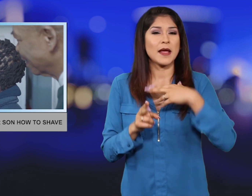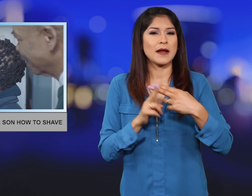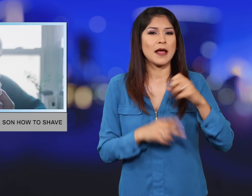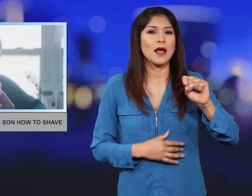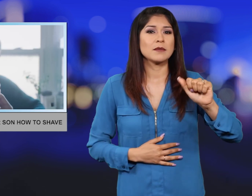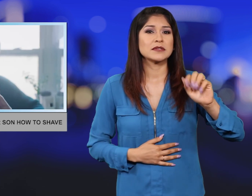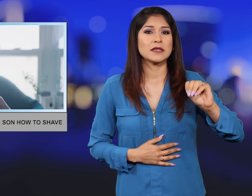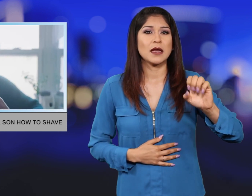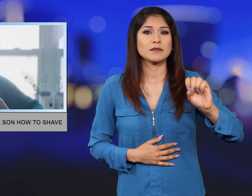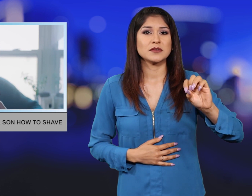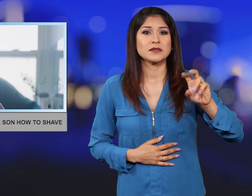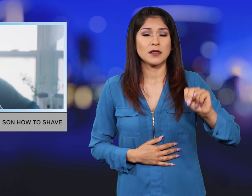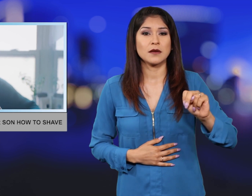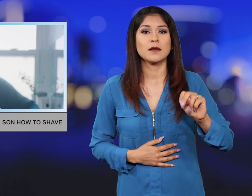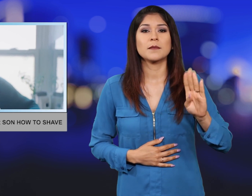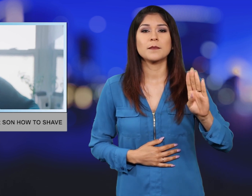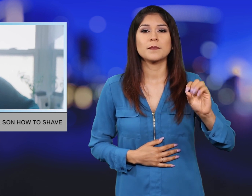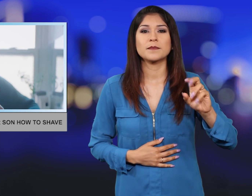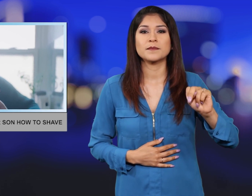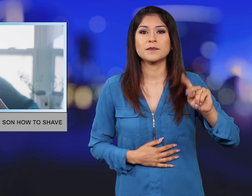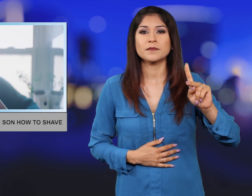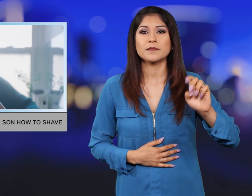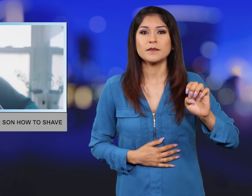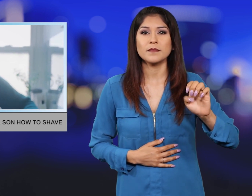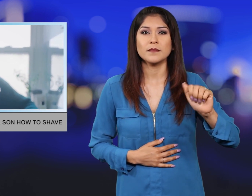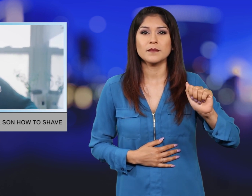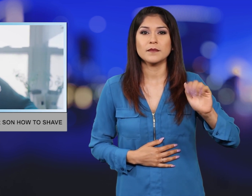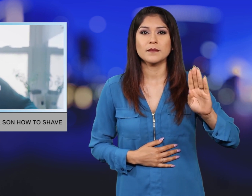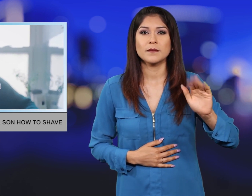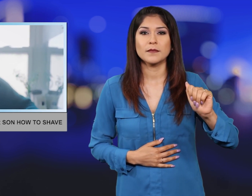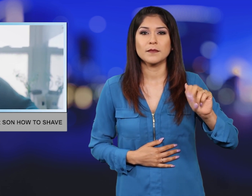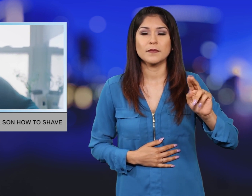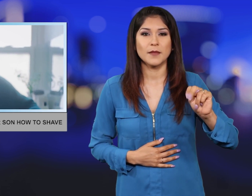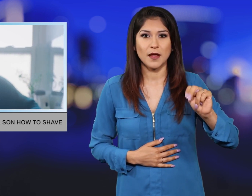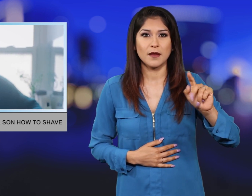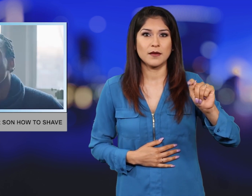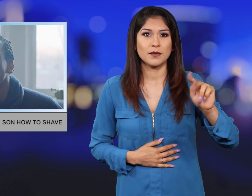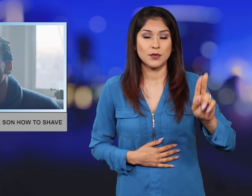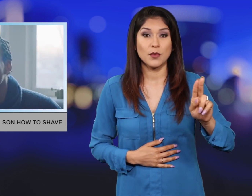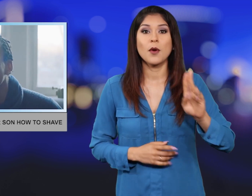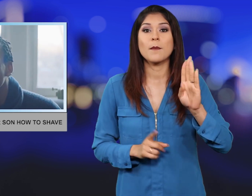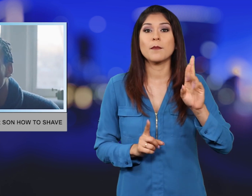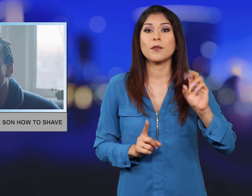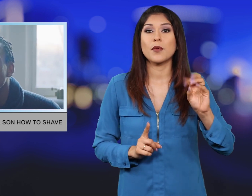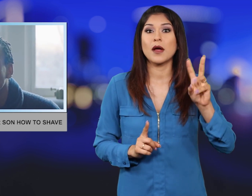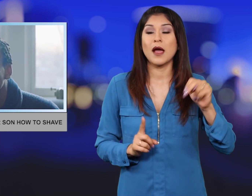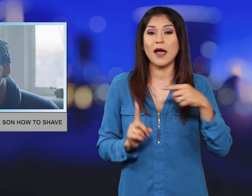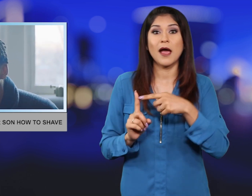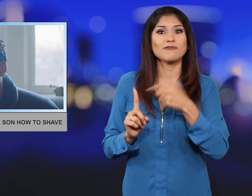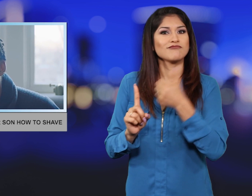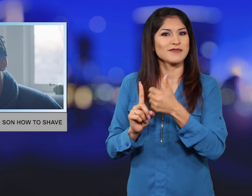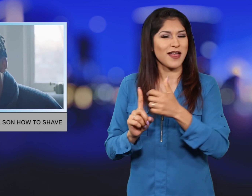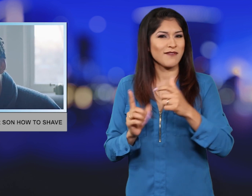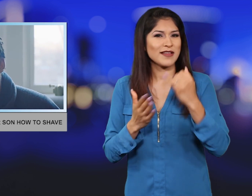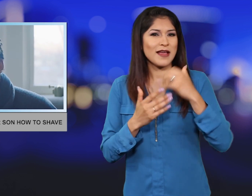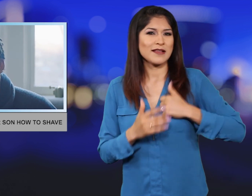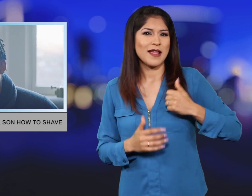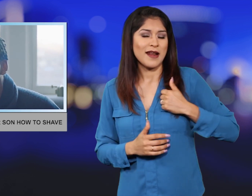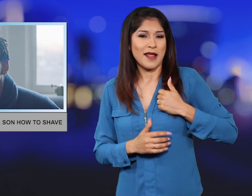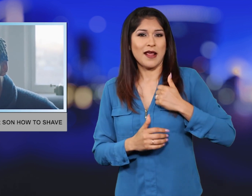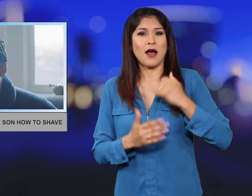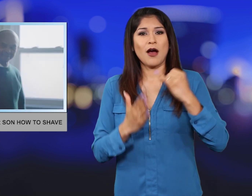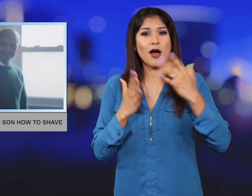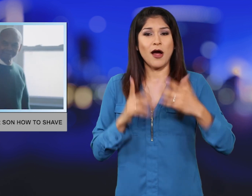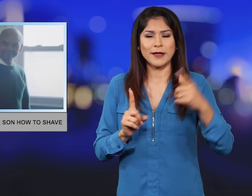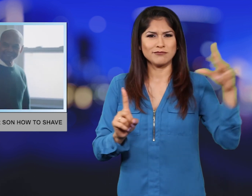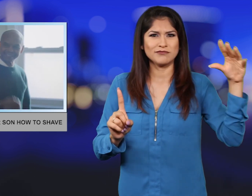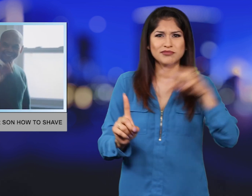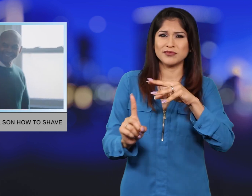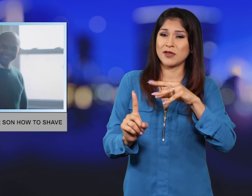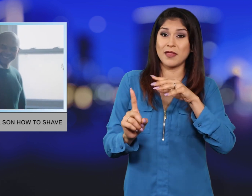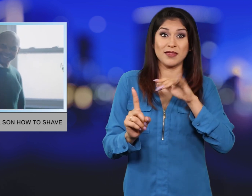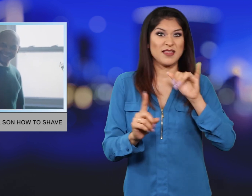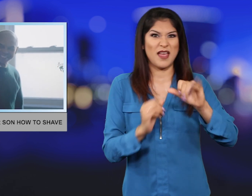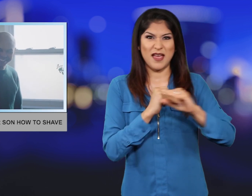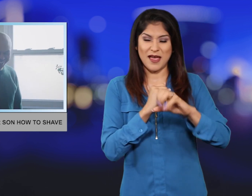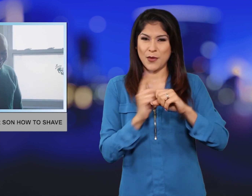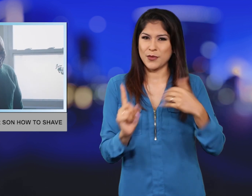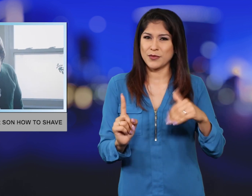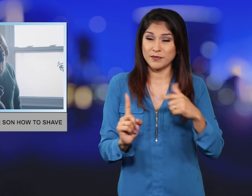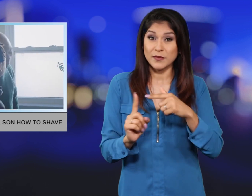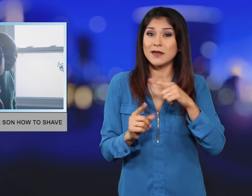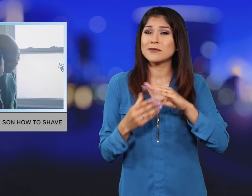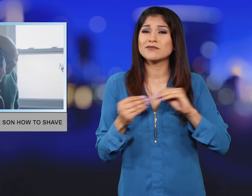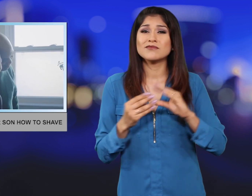Sampson Bonkeabantu Brown, a Canadian artist, stars in the ad.